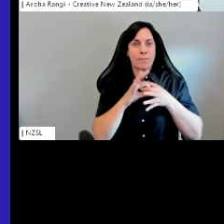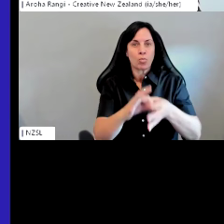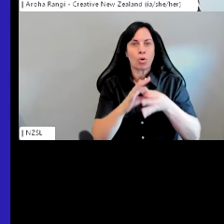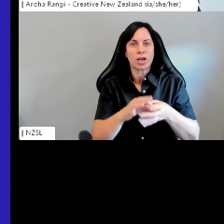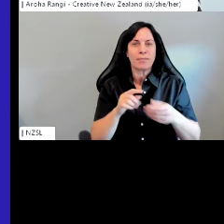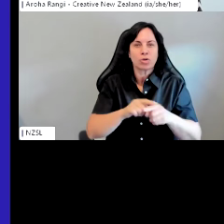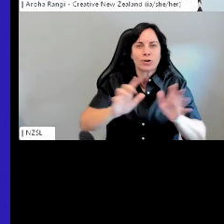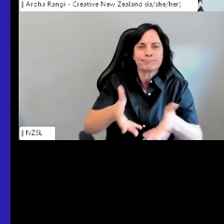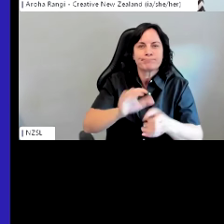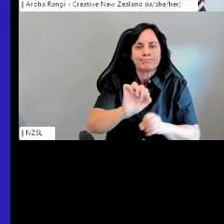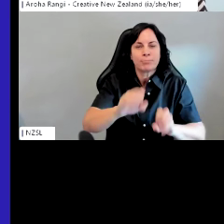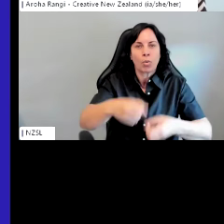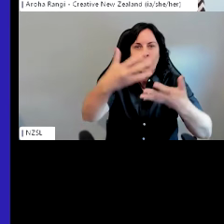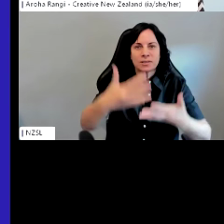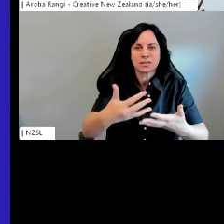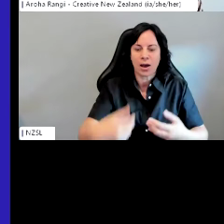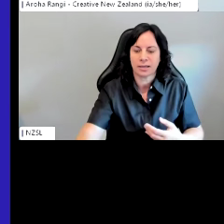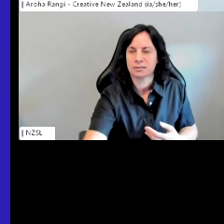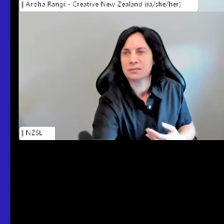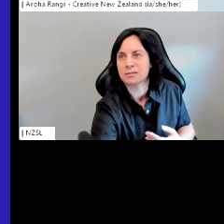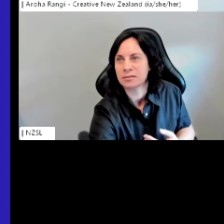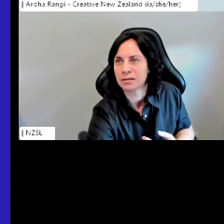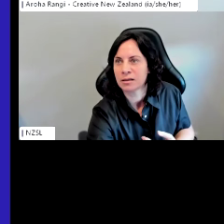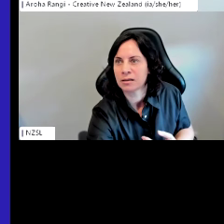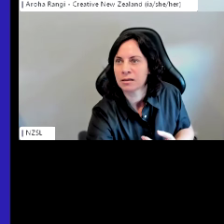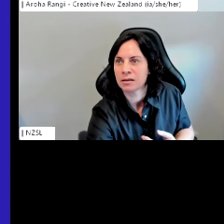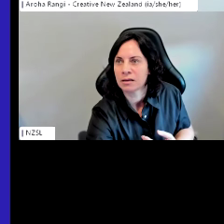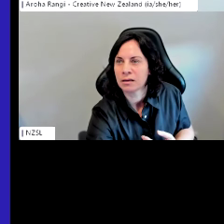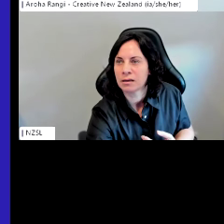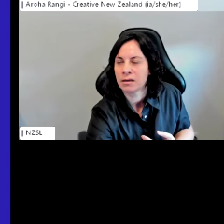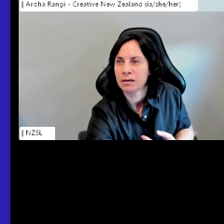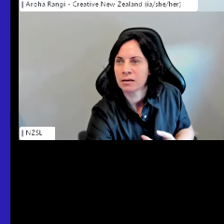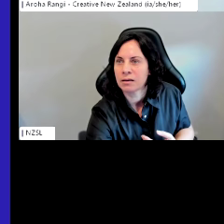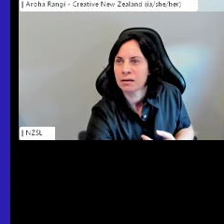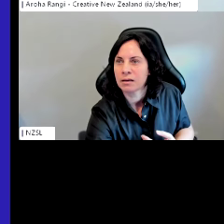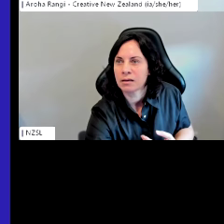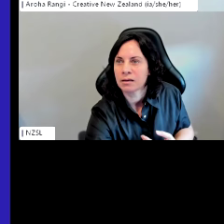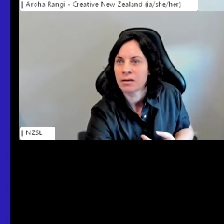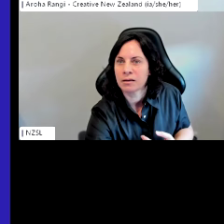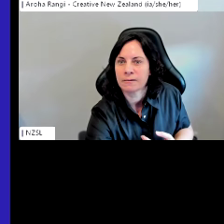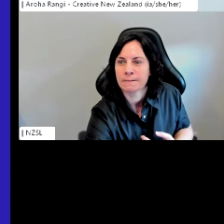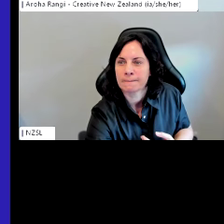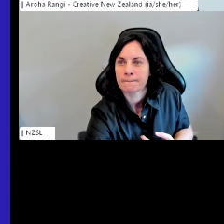not just carrying listing information, but really carrying this kind of um, upfront information,